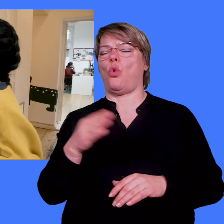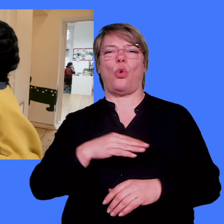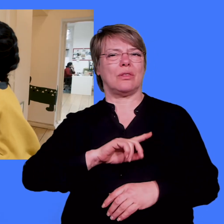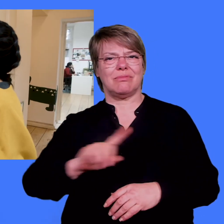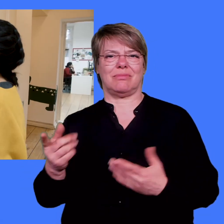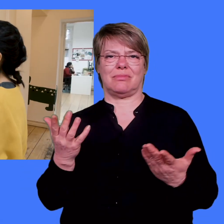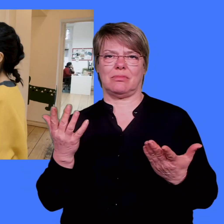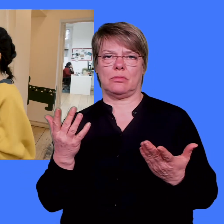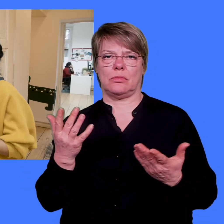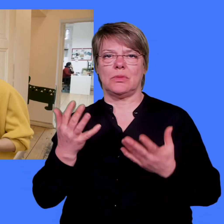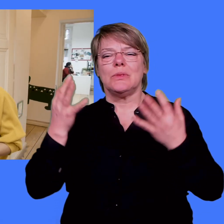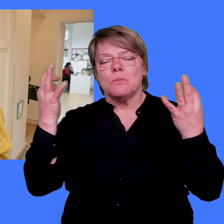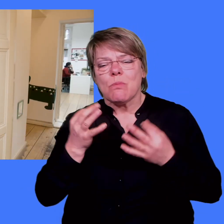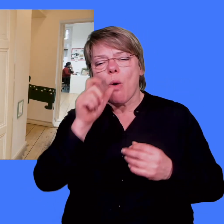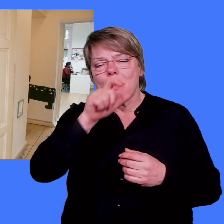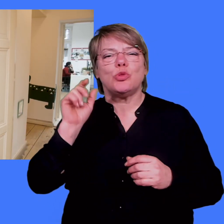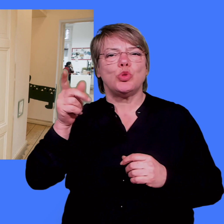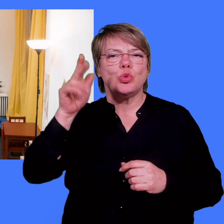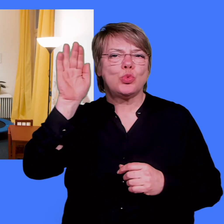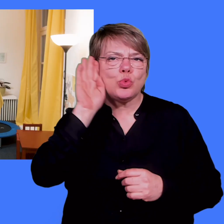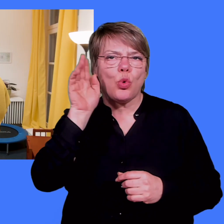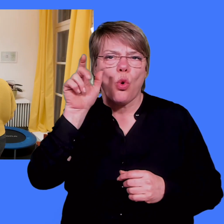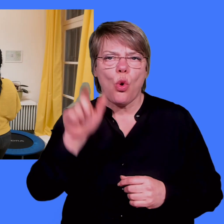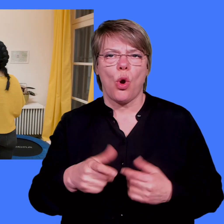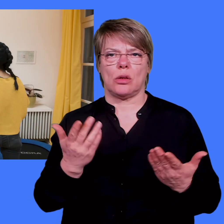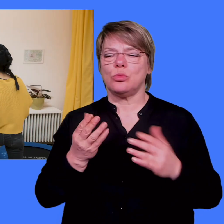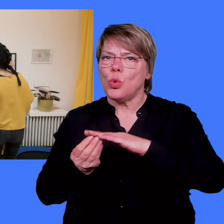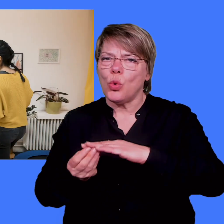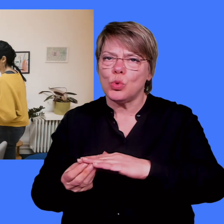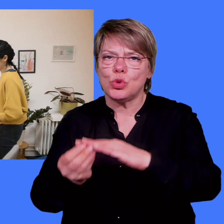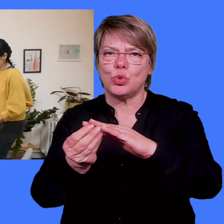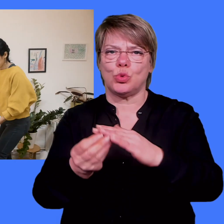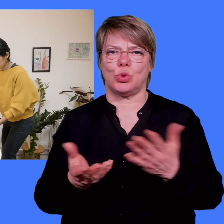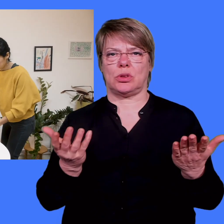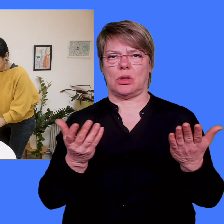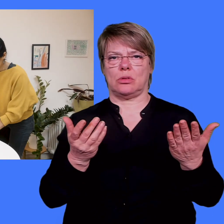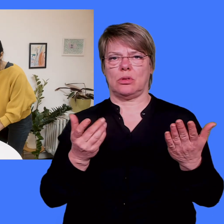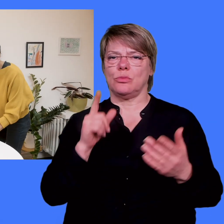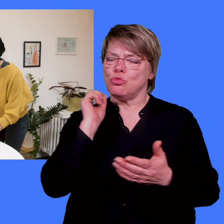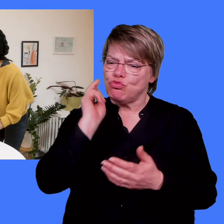and assert them that this feeling is right and is recognized and that they are by their side